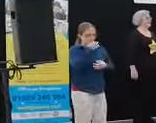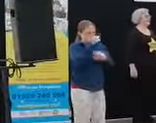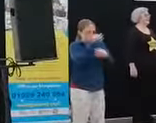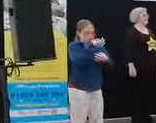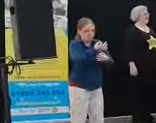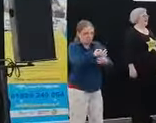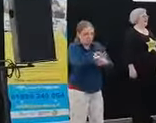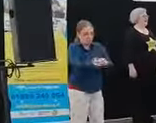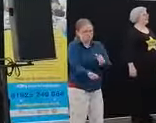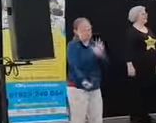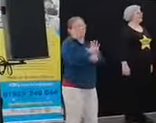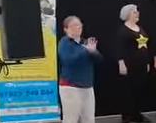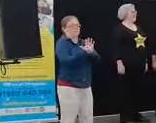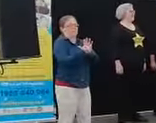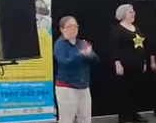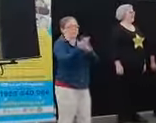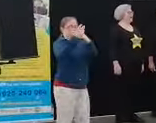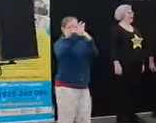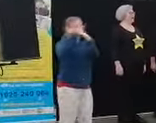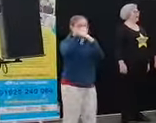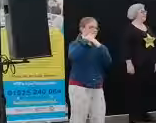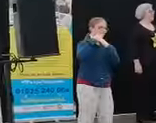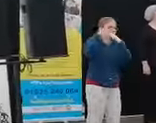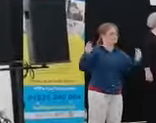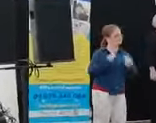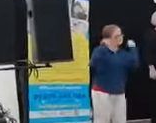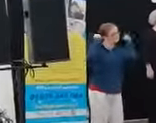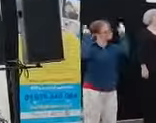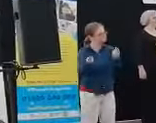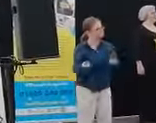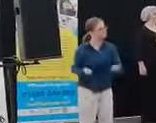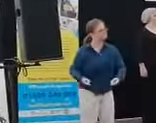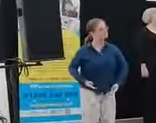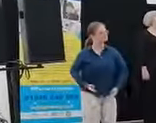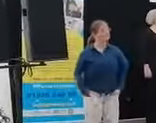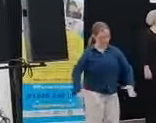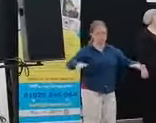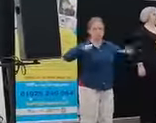You held me down, but I got up (hey!) Already brushing off the dust